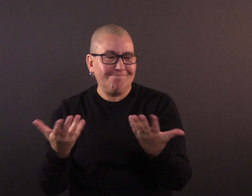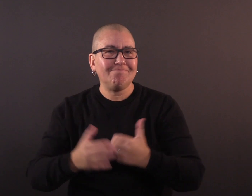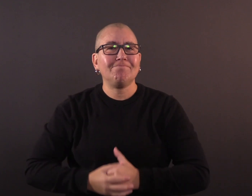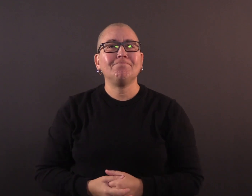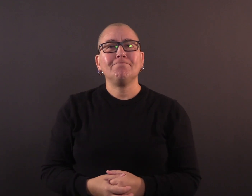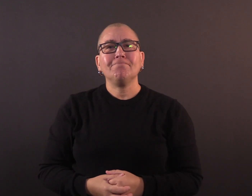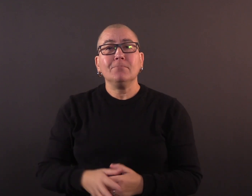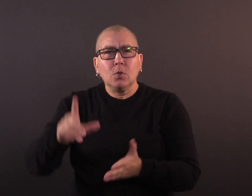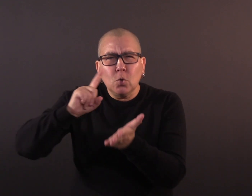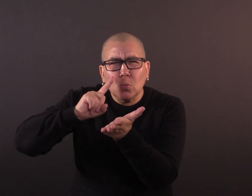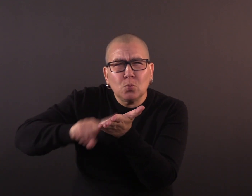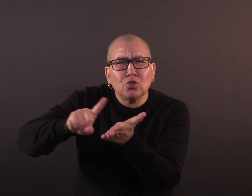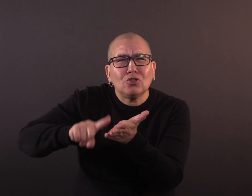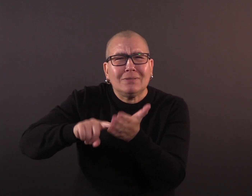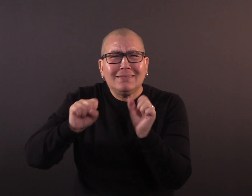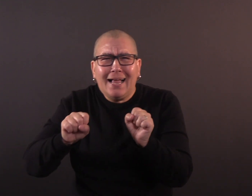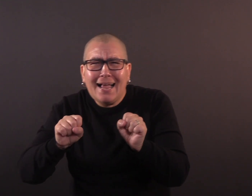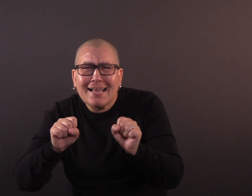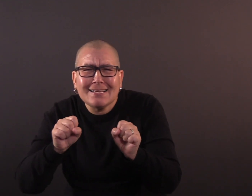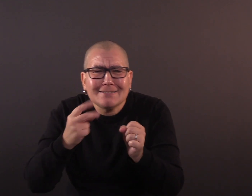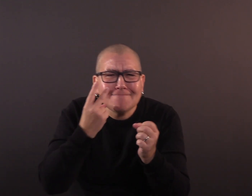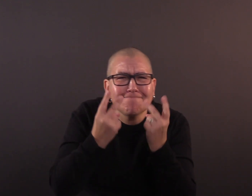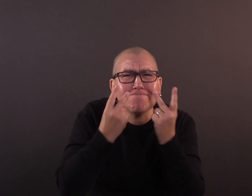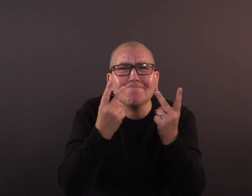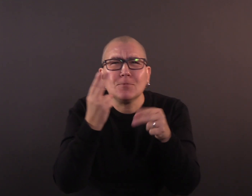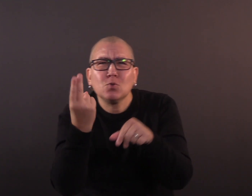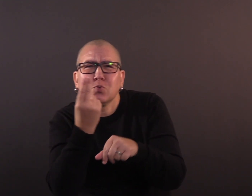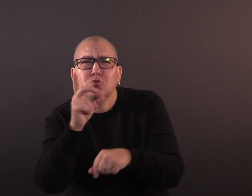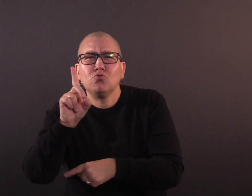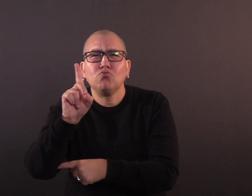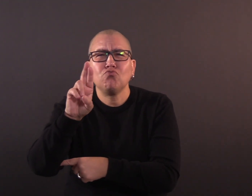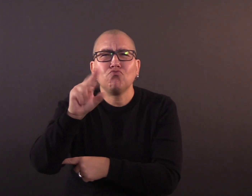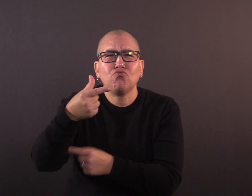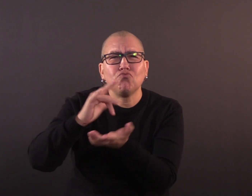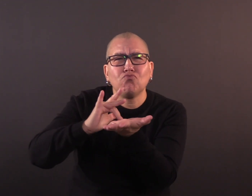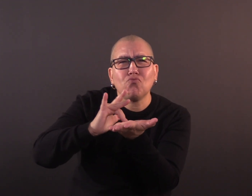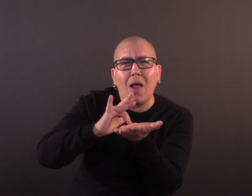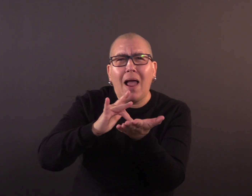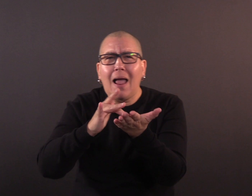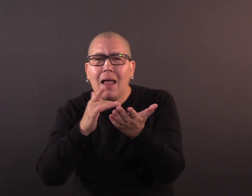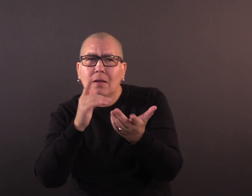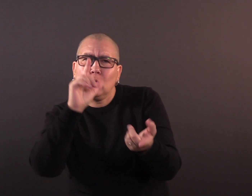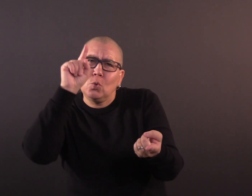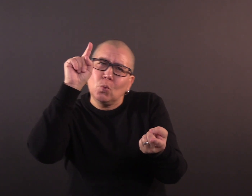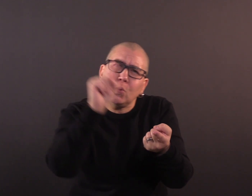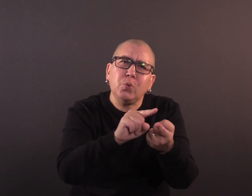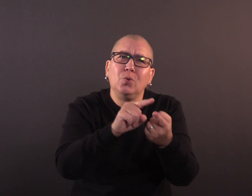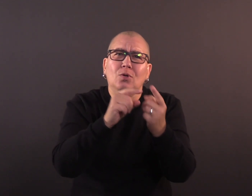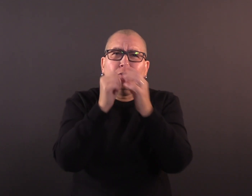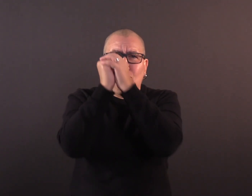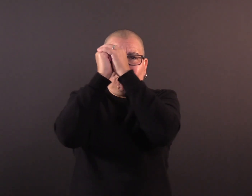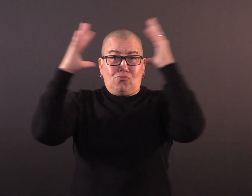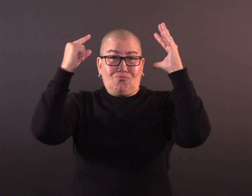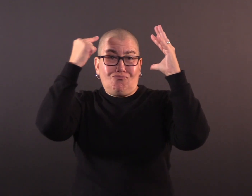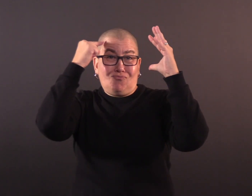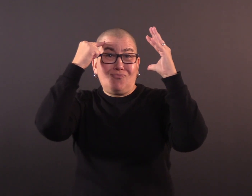One way to protect the brain after an infection may be with drugs that reduce inflammation —